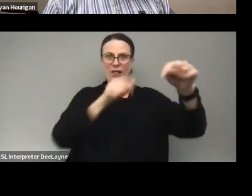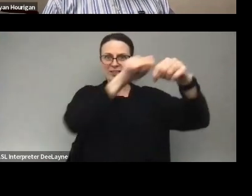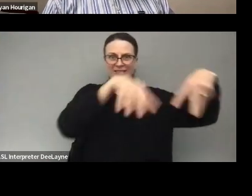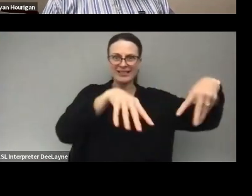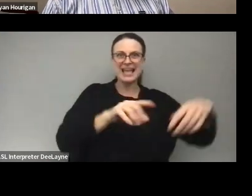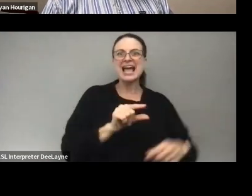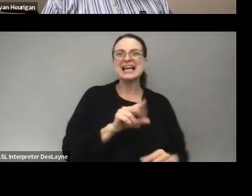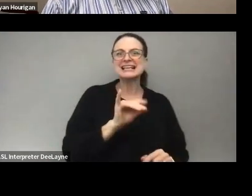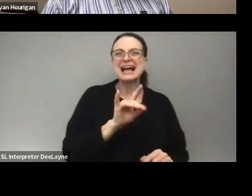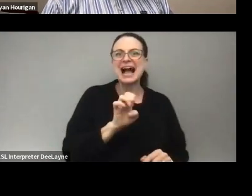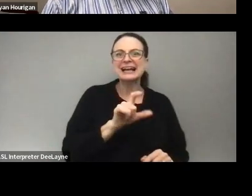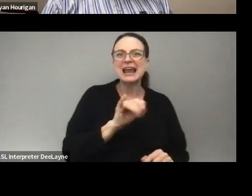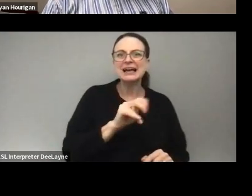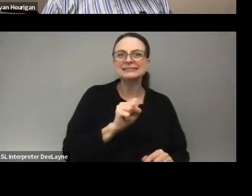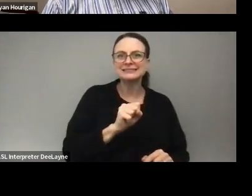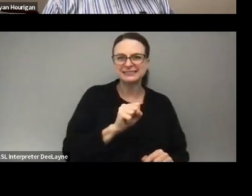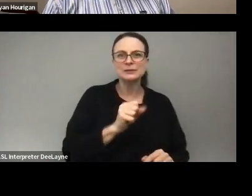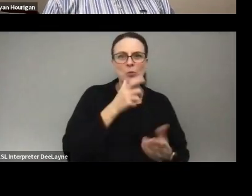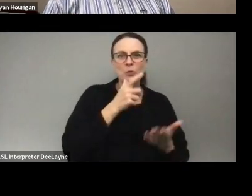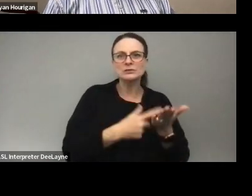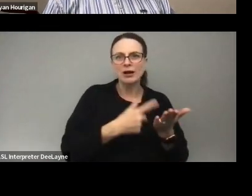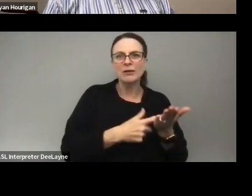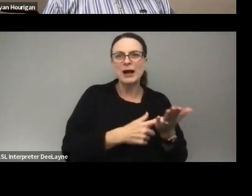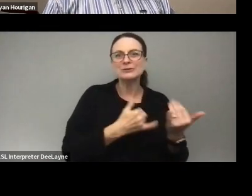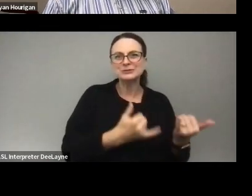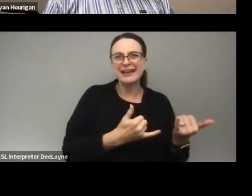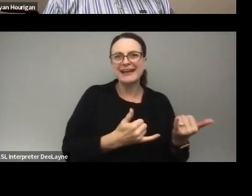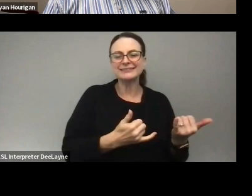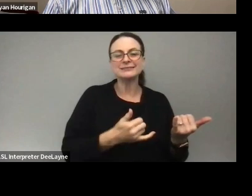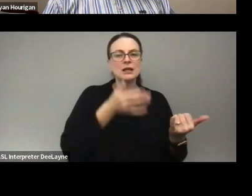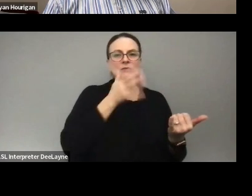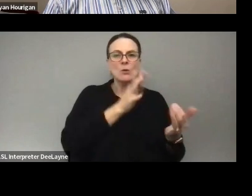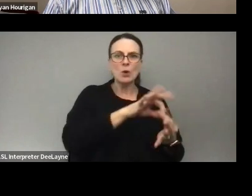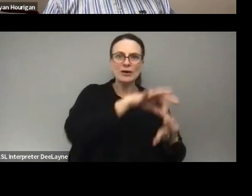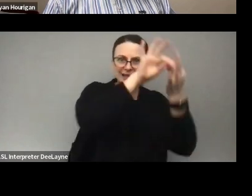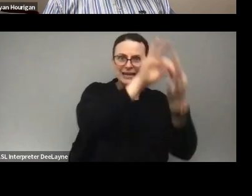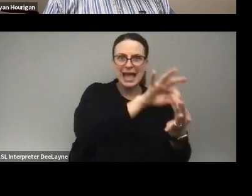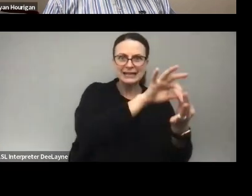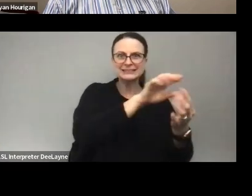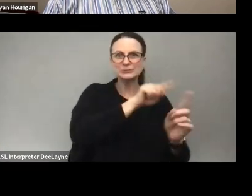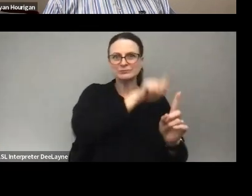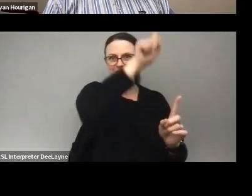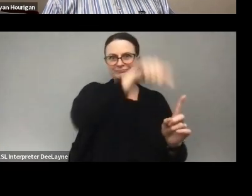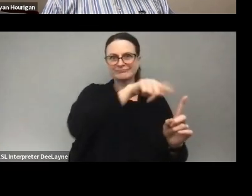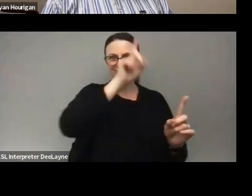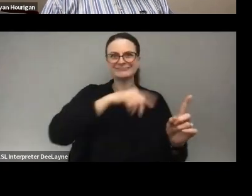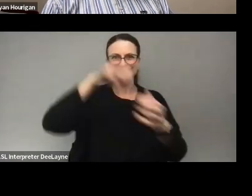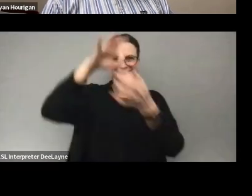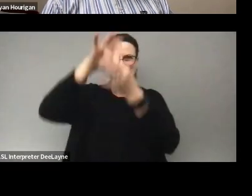and that we're gonna talk about today that will connect to each of the main areas. So, today, we're gonna talk